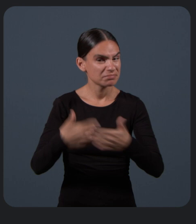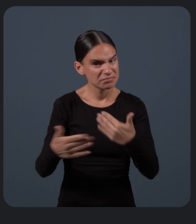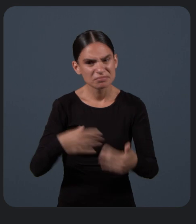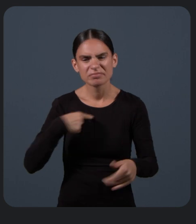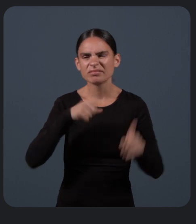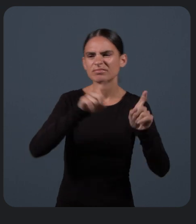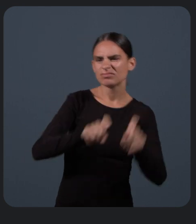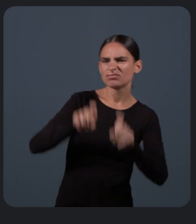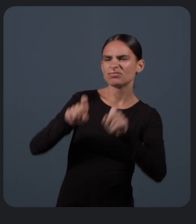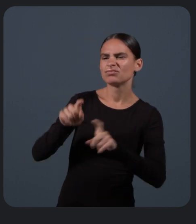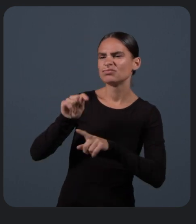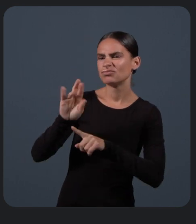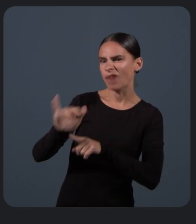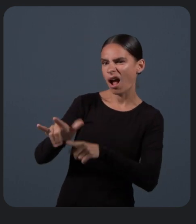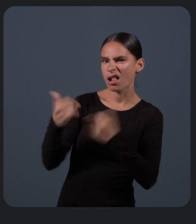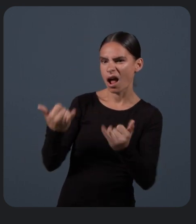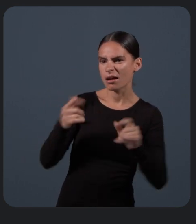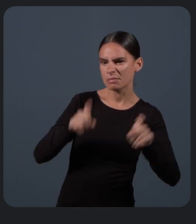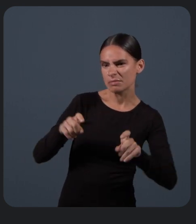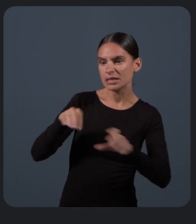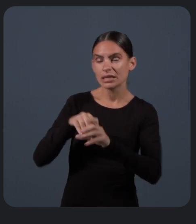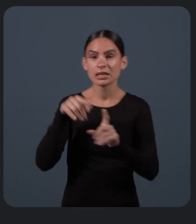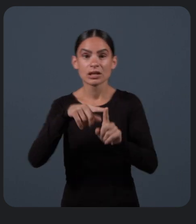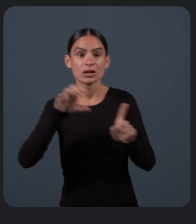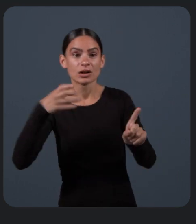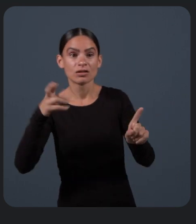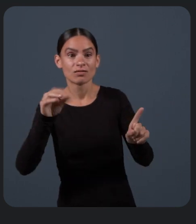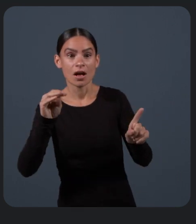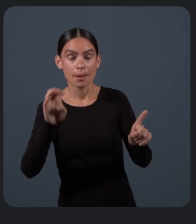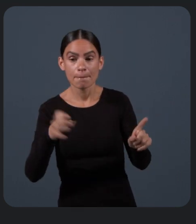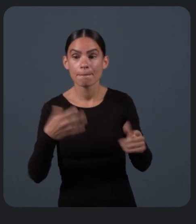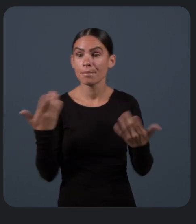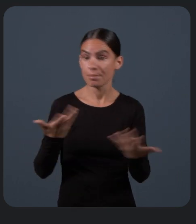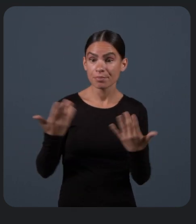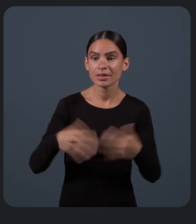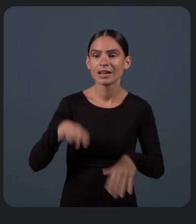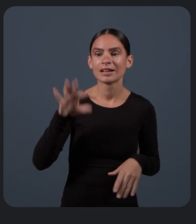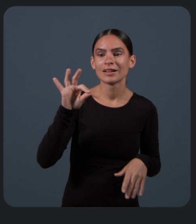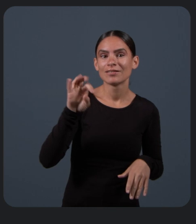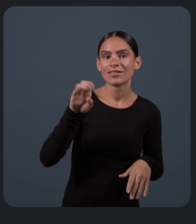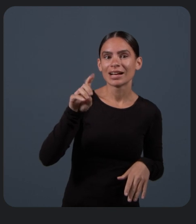Sandbox APIs in Chrome. One of these is Federated Credential Management,